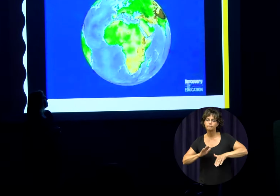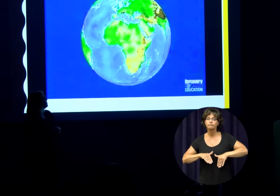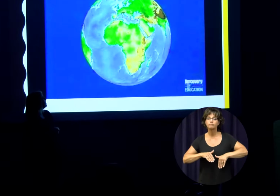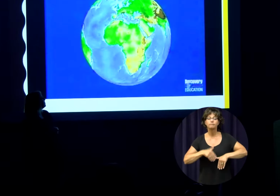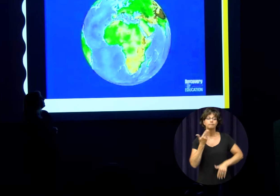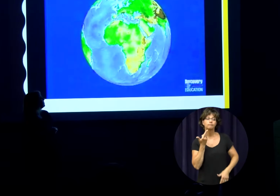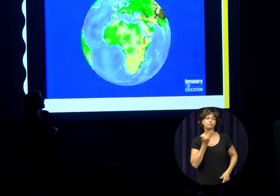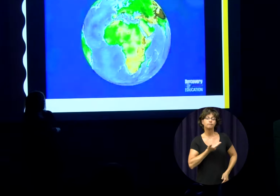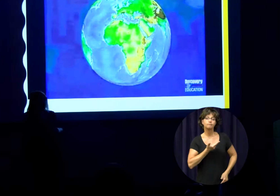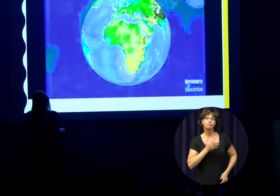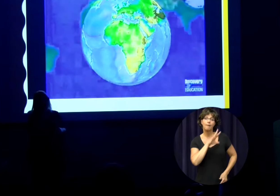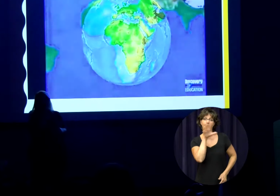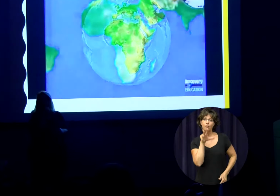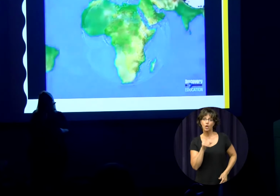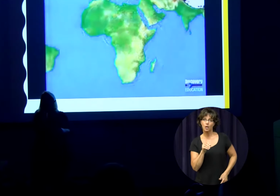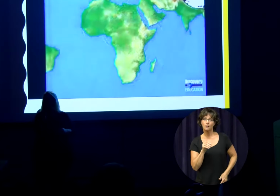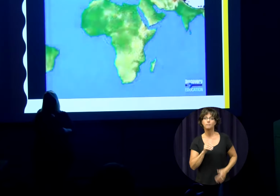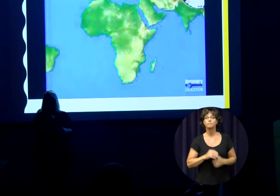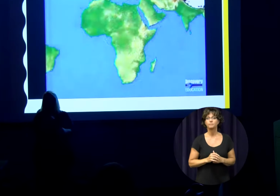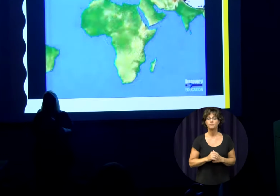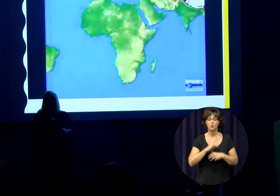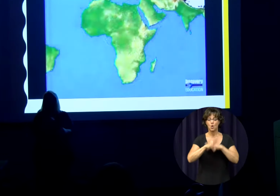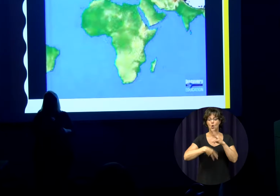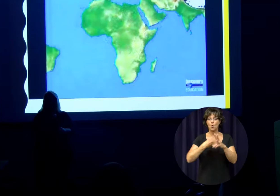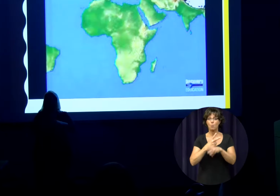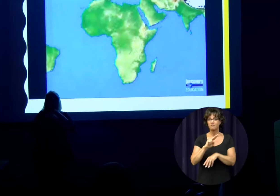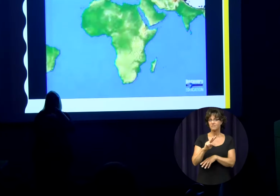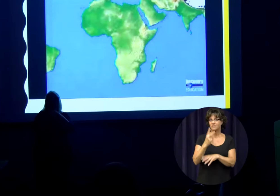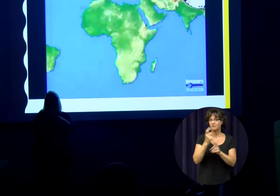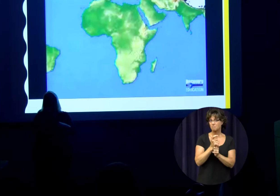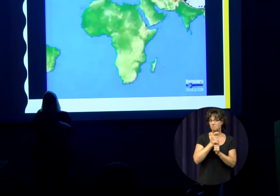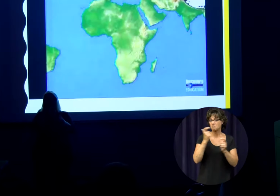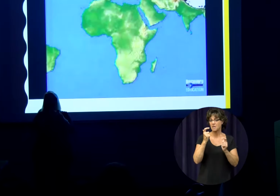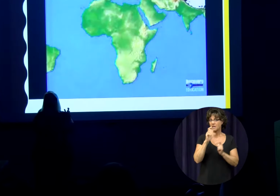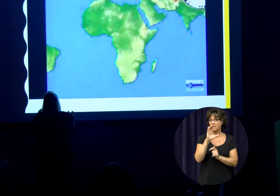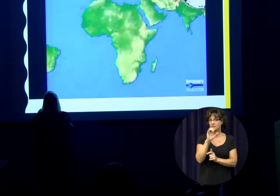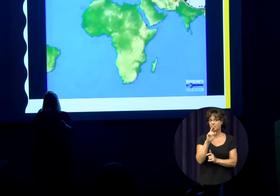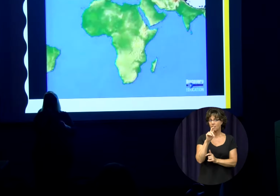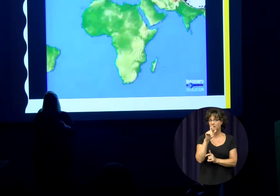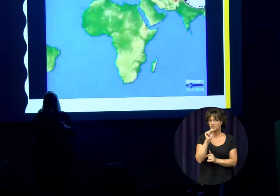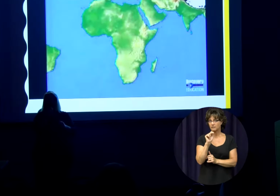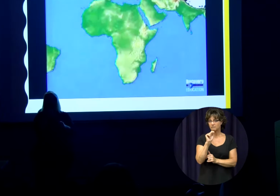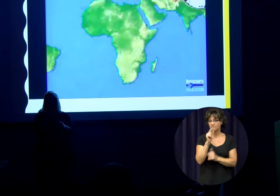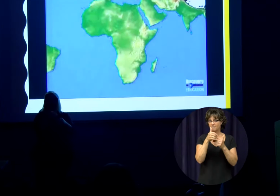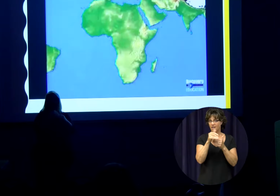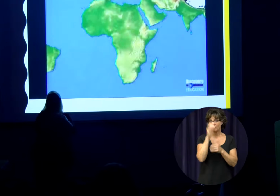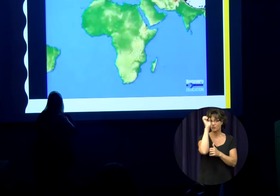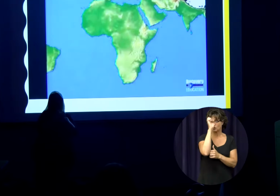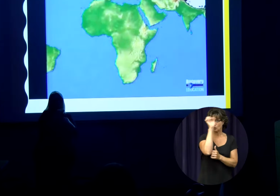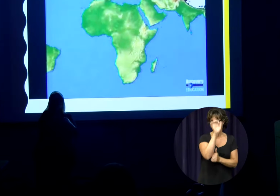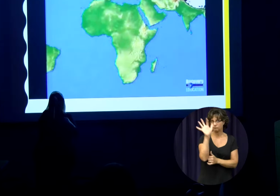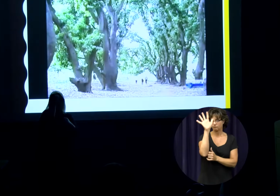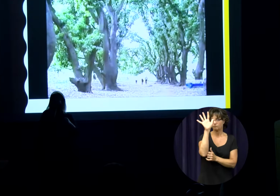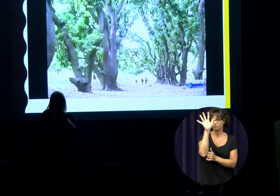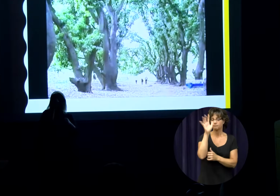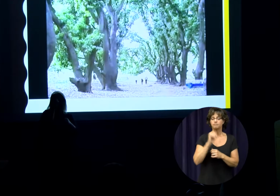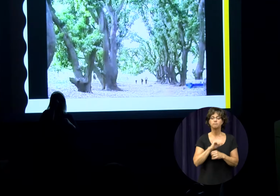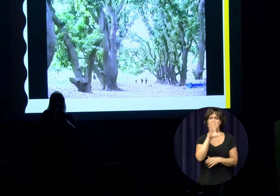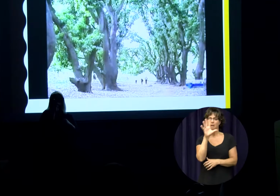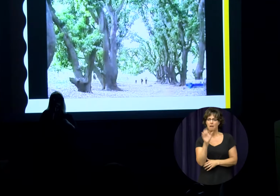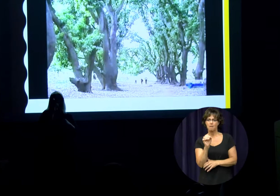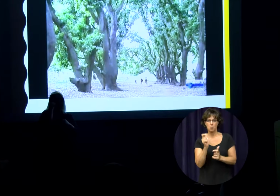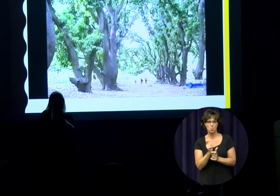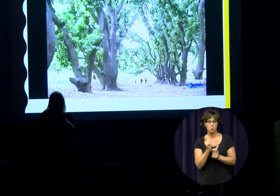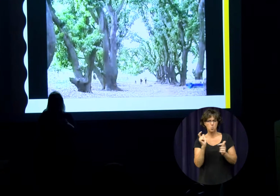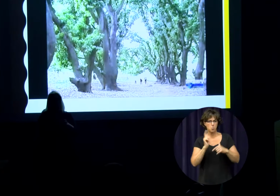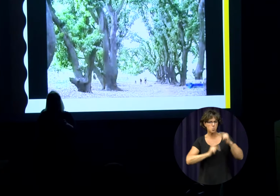It is the world's second largest continent after Eurasia.